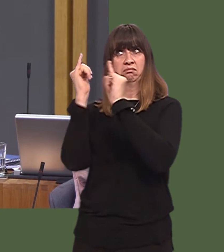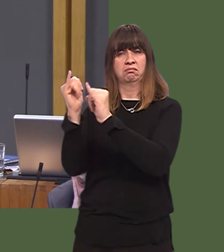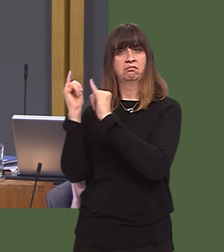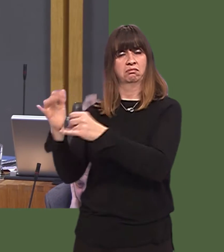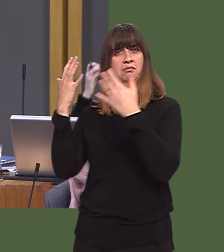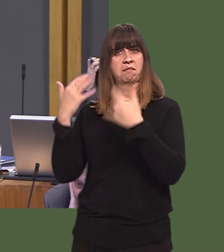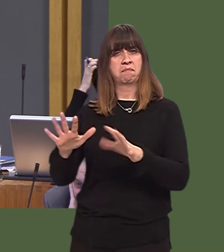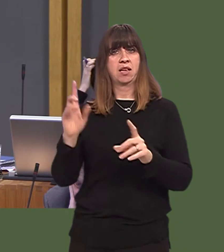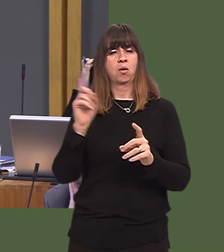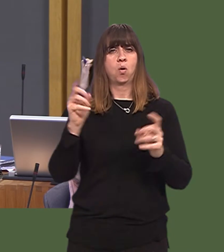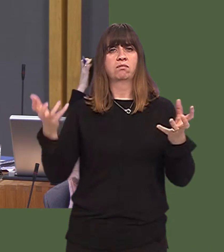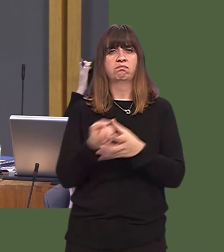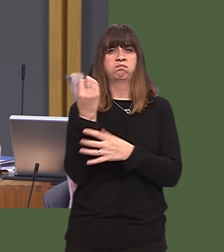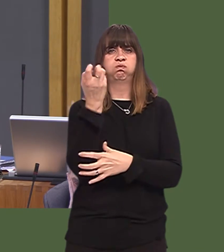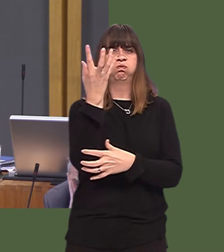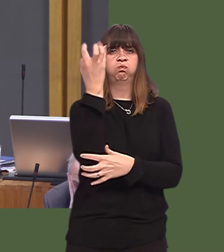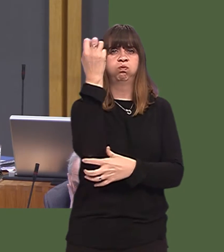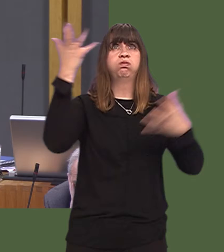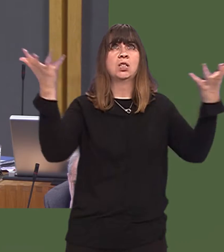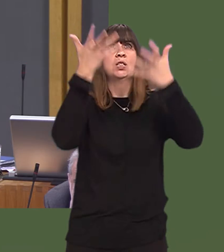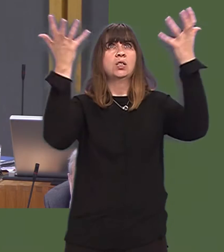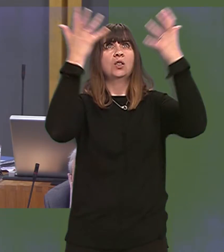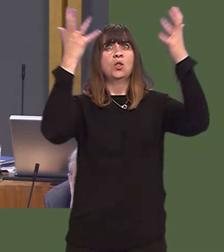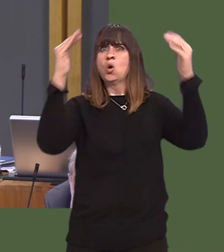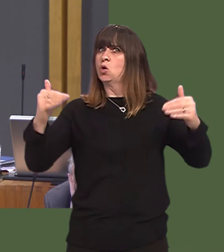illegal levels of pollution from Aberthaw power station.